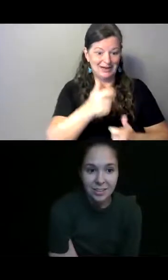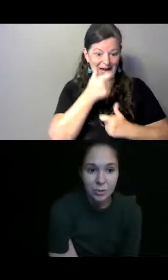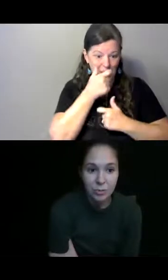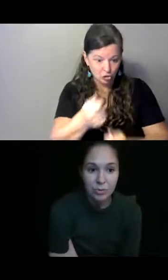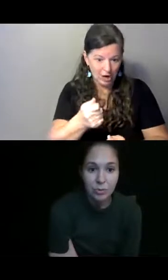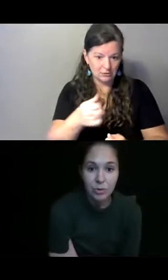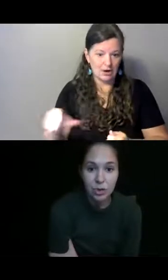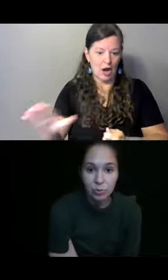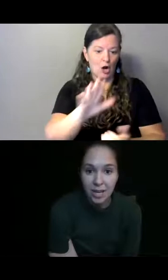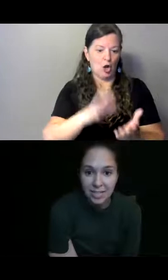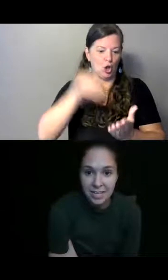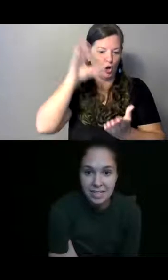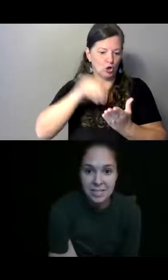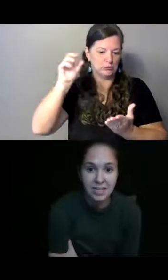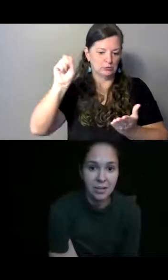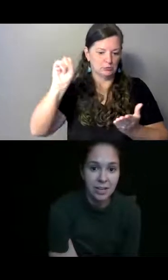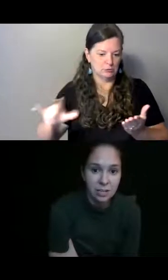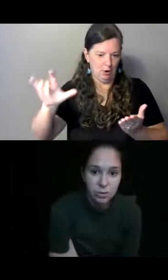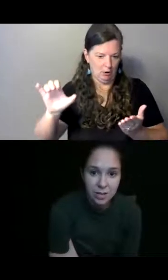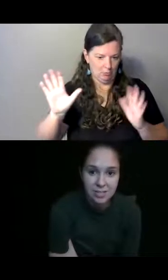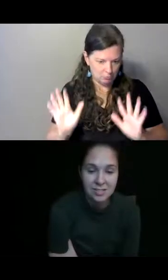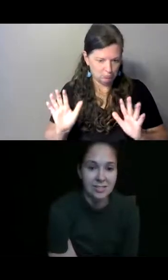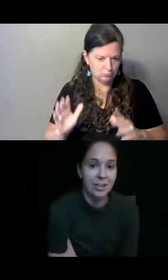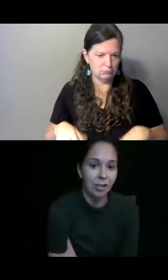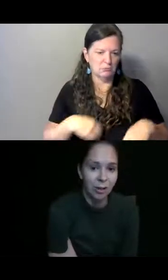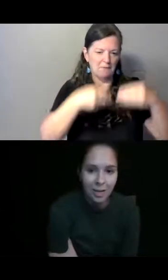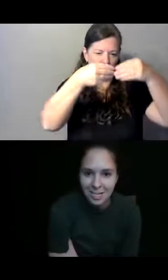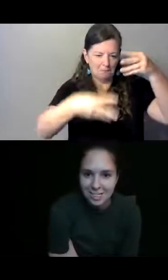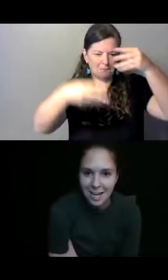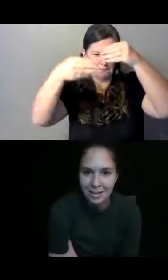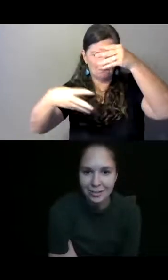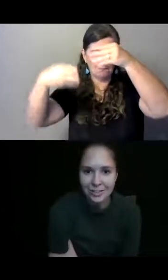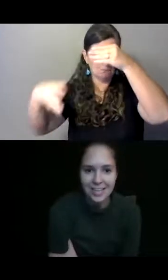go through your readiness, their interests, their learning styles